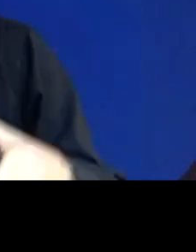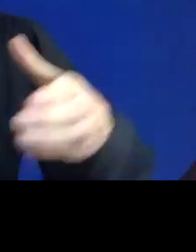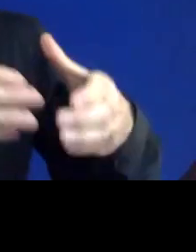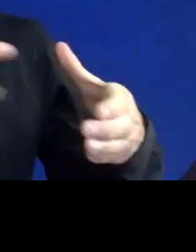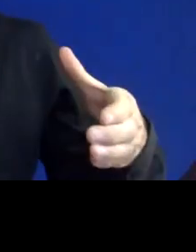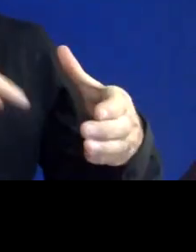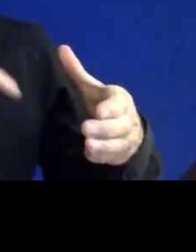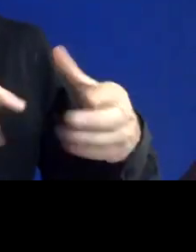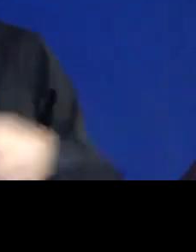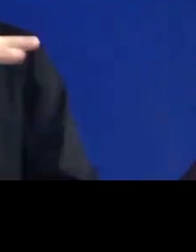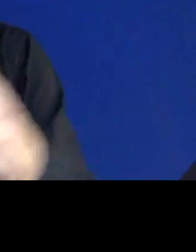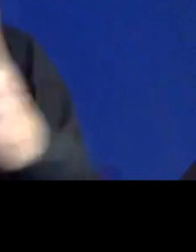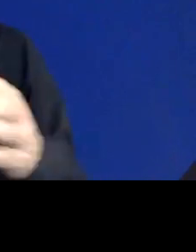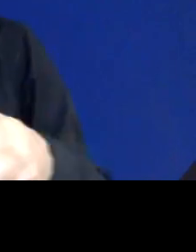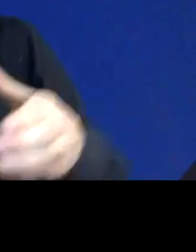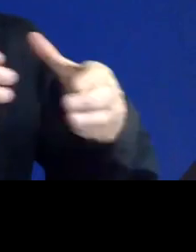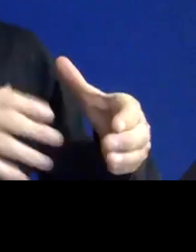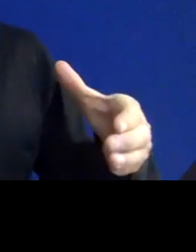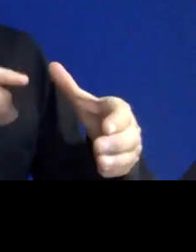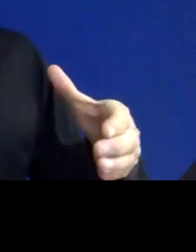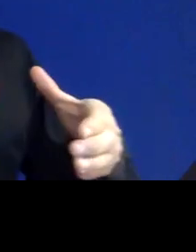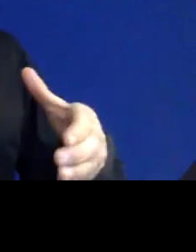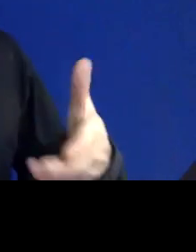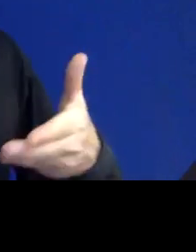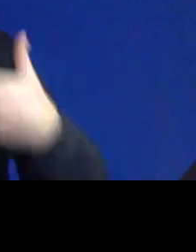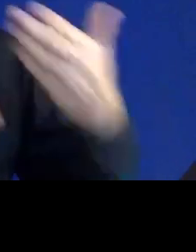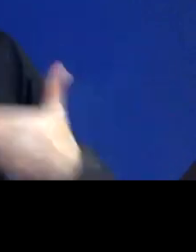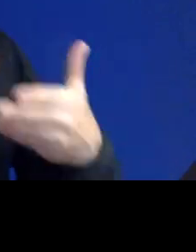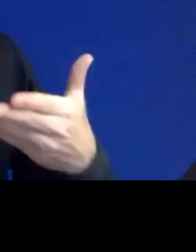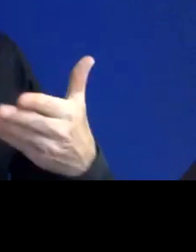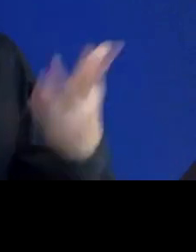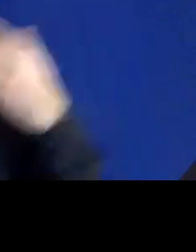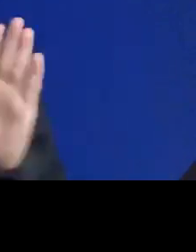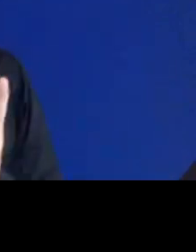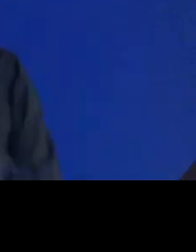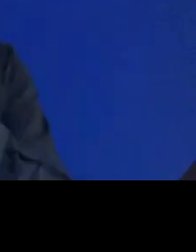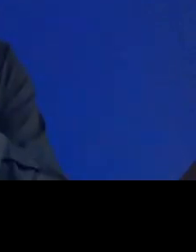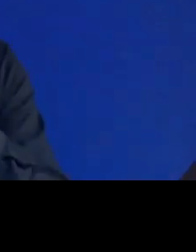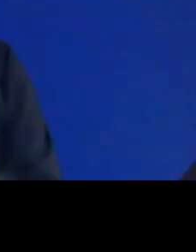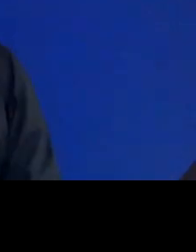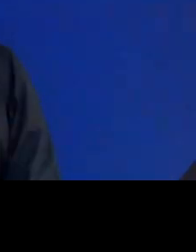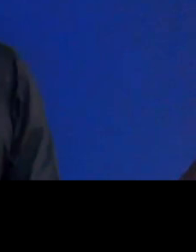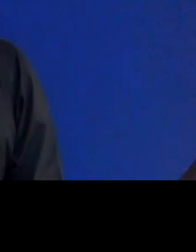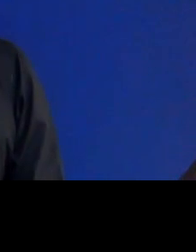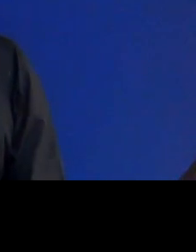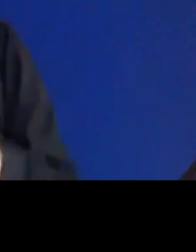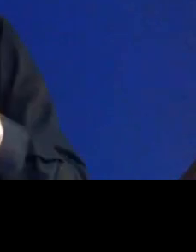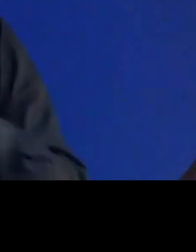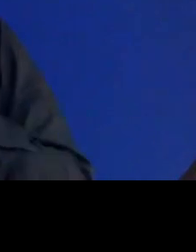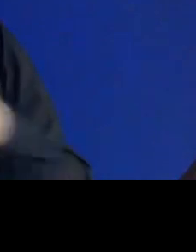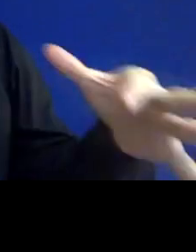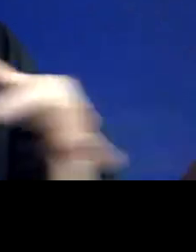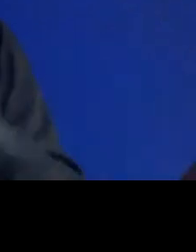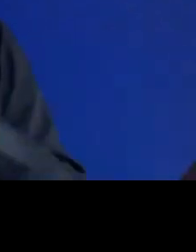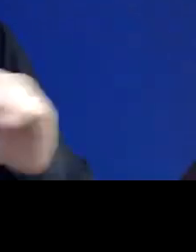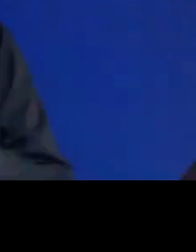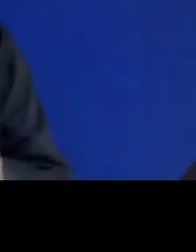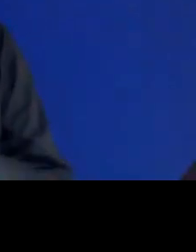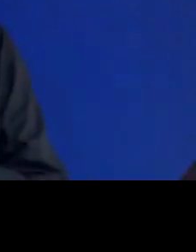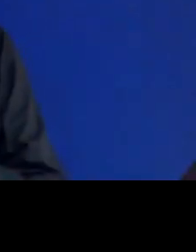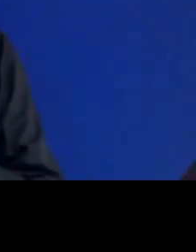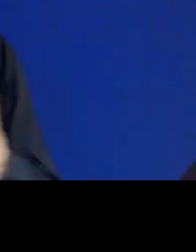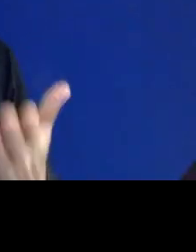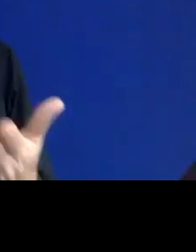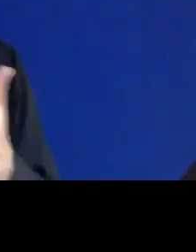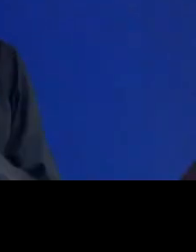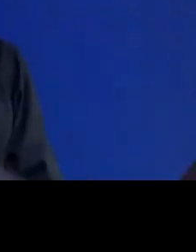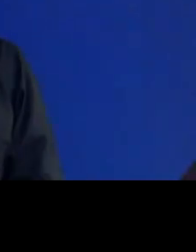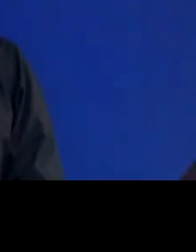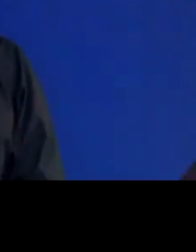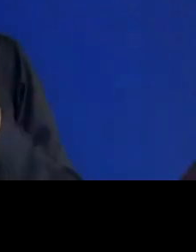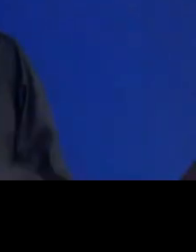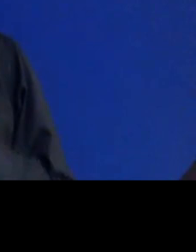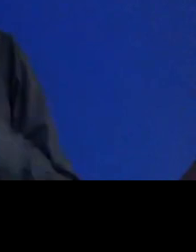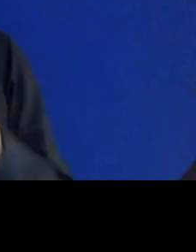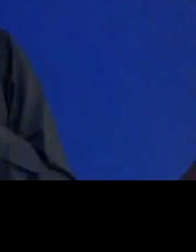society. We try to co-produce in a way where we're working sincerely with people on projects to make